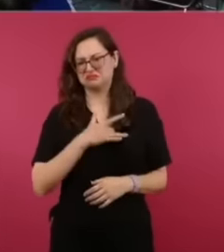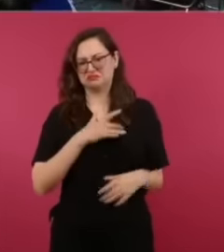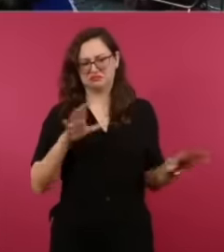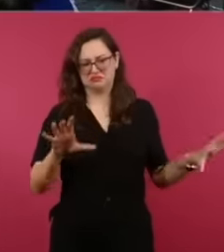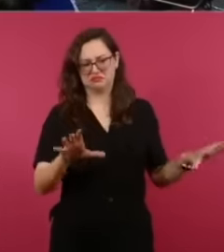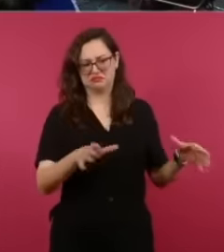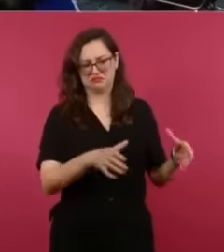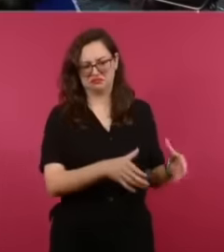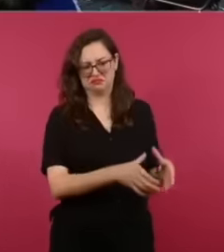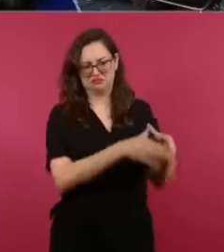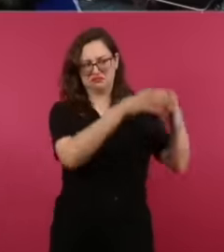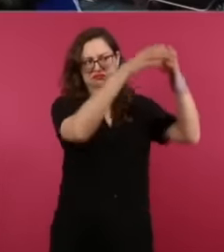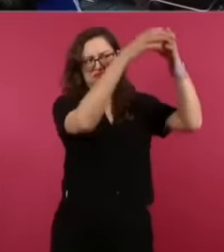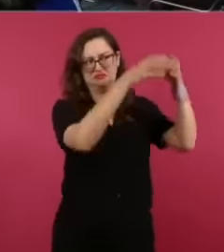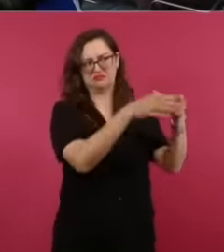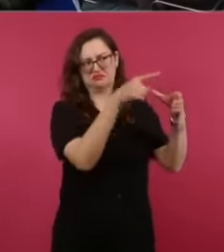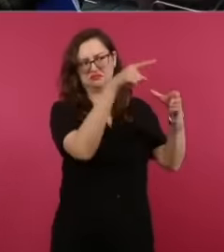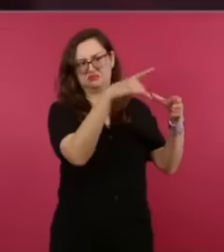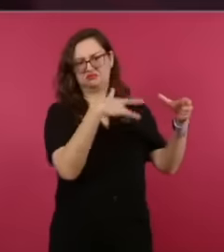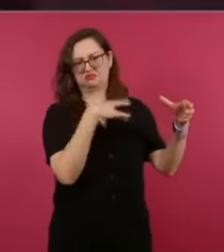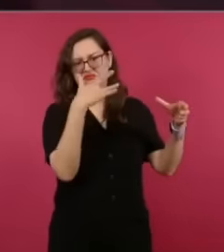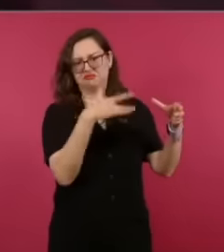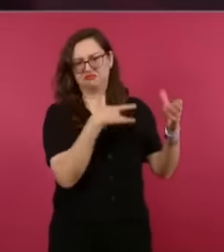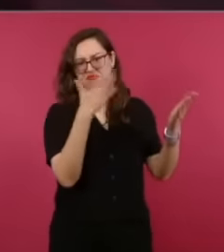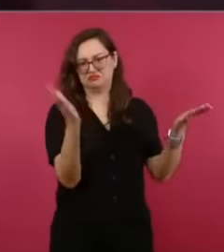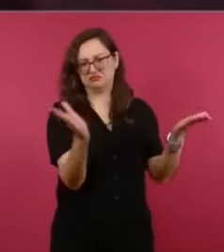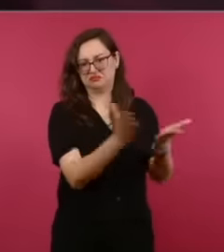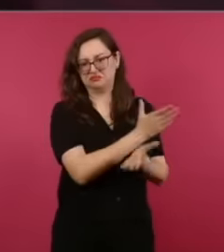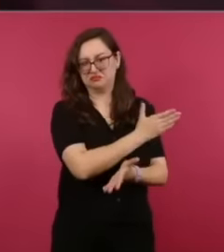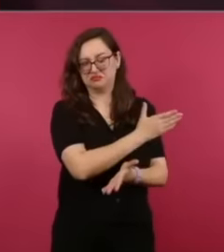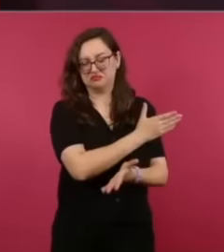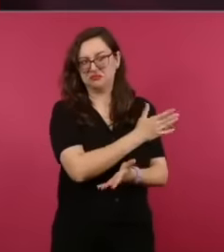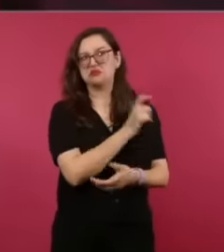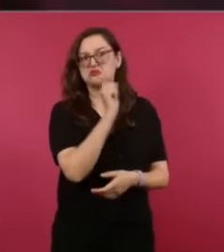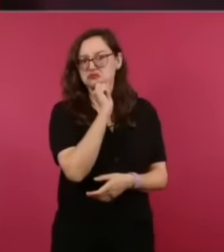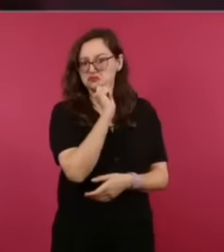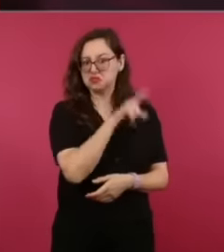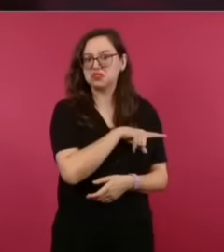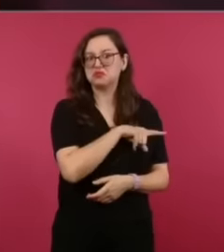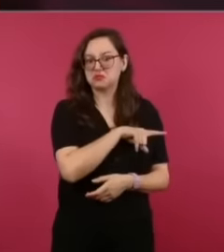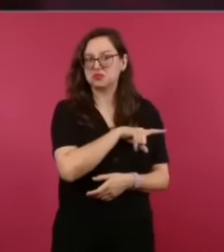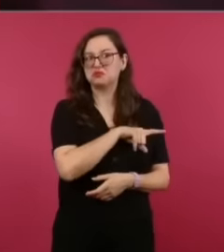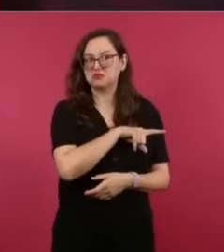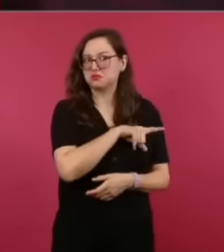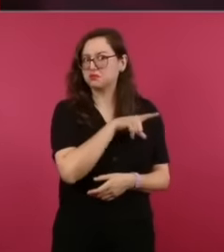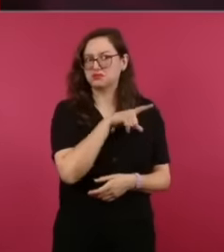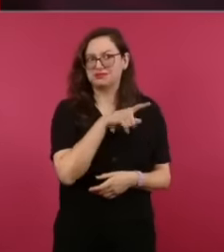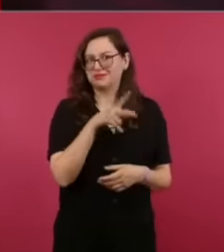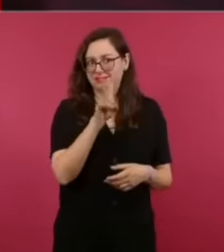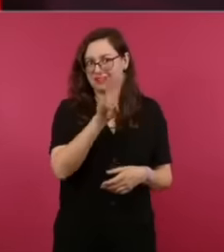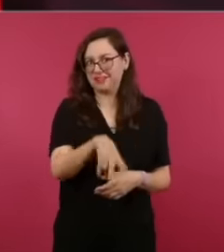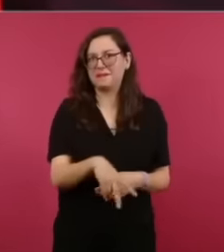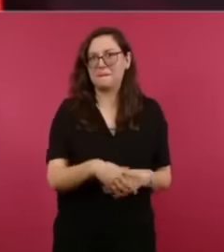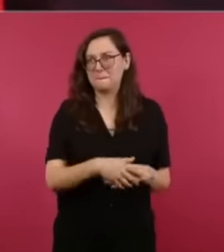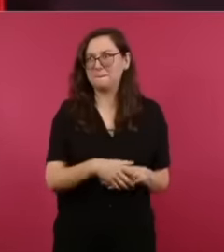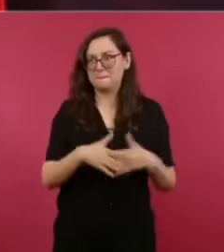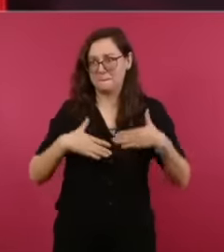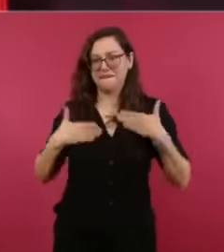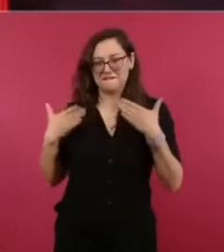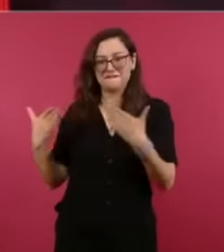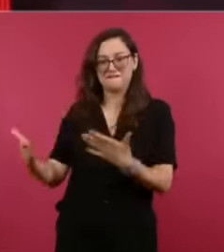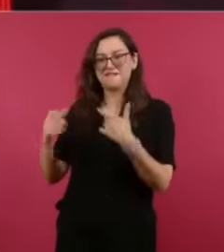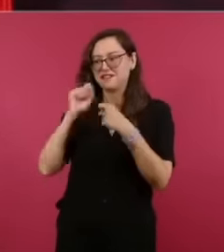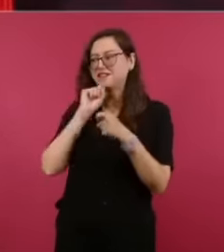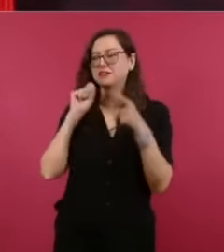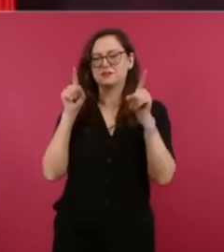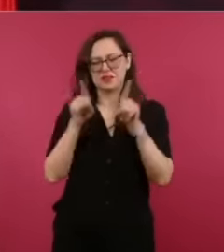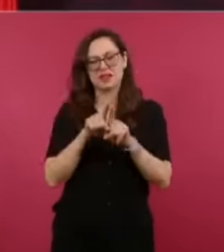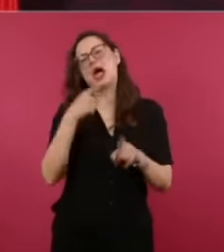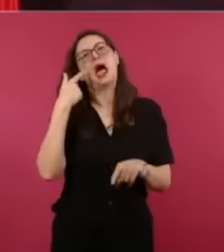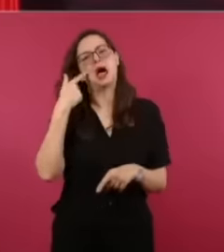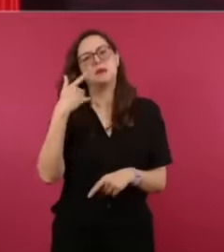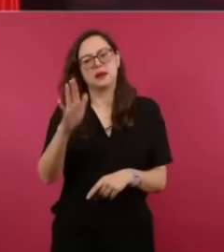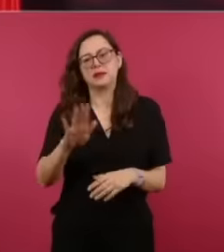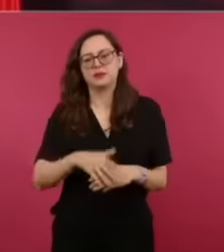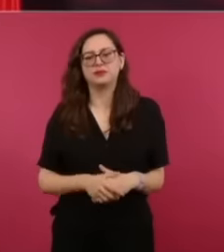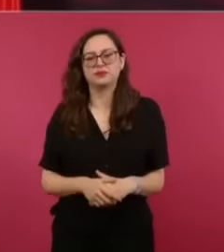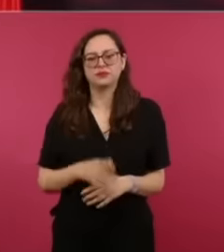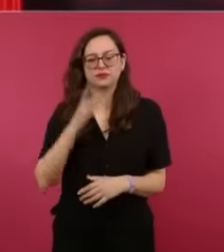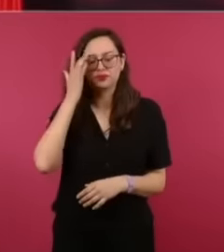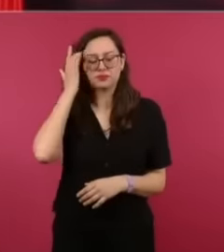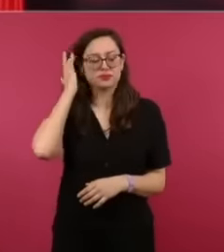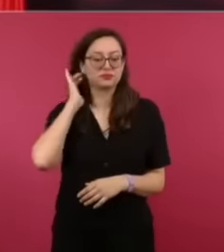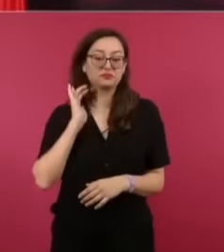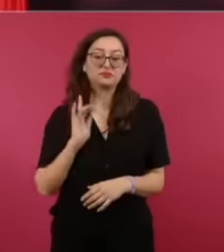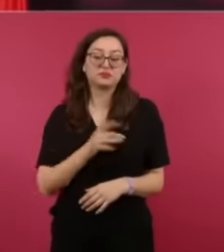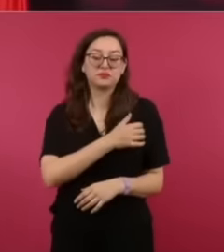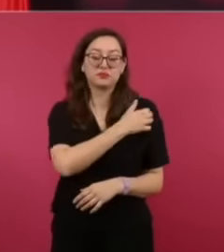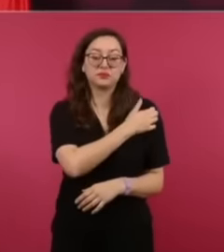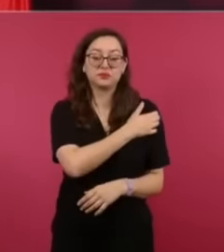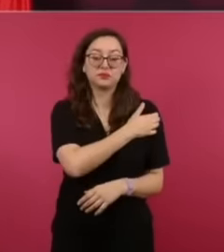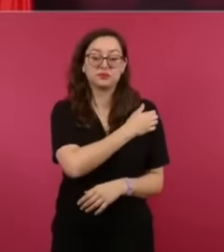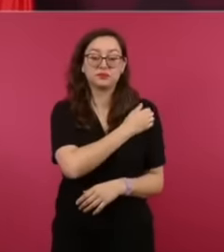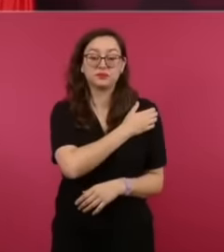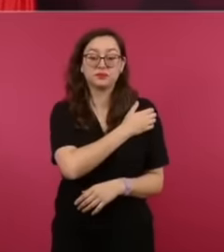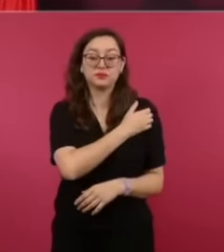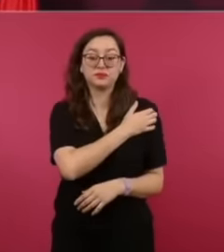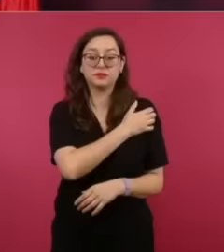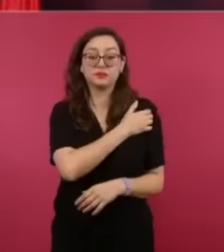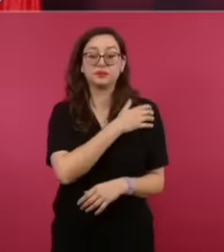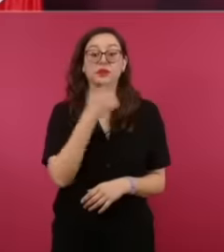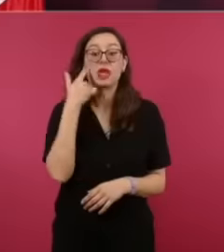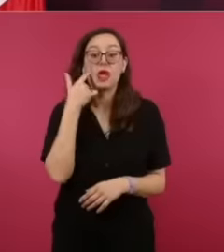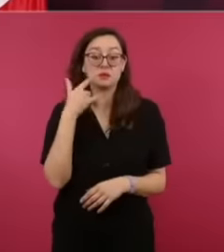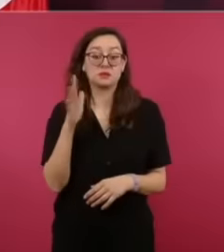and defense it is very high, it includes almost everyone. Now you will see that all this helps to